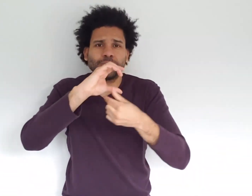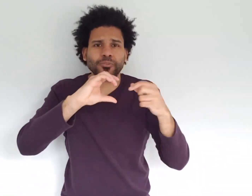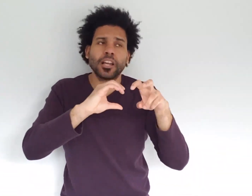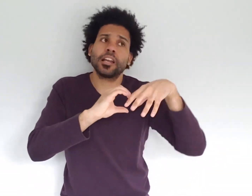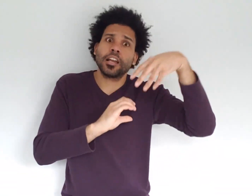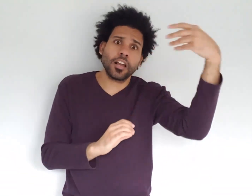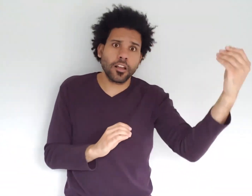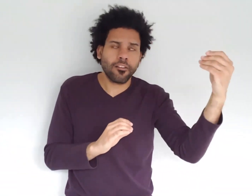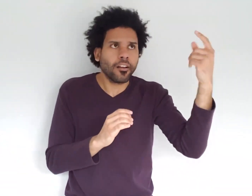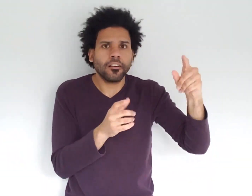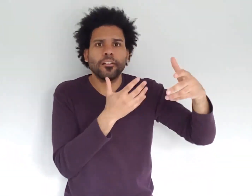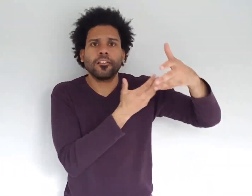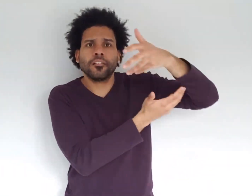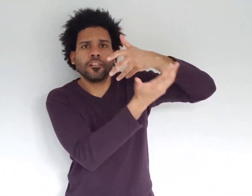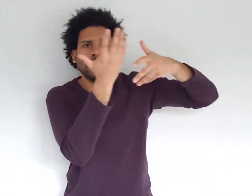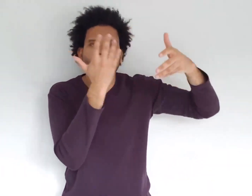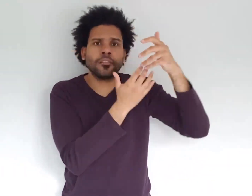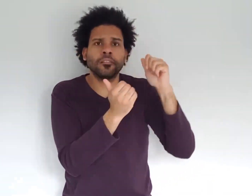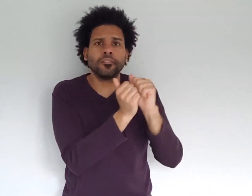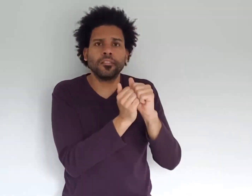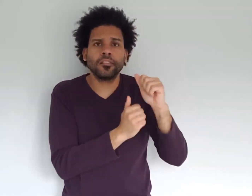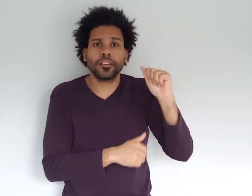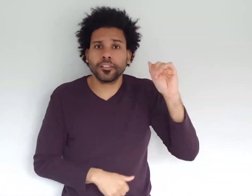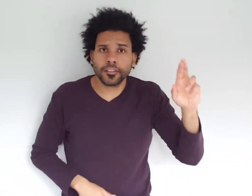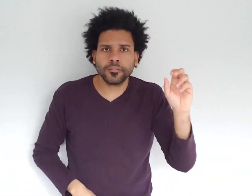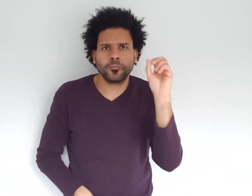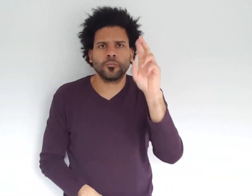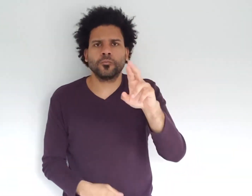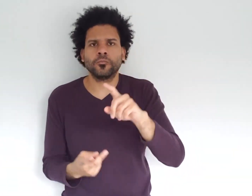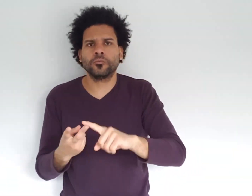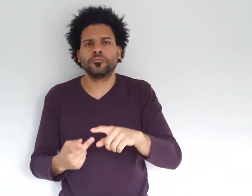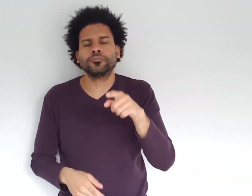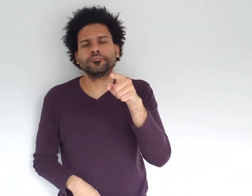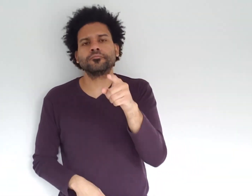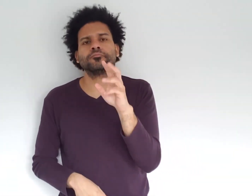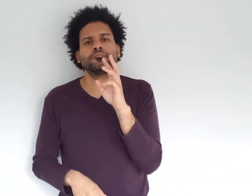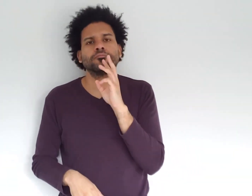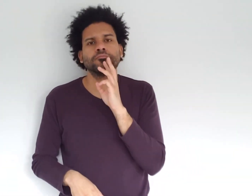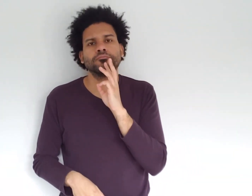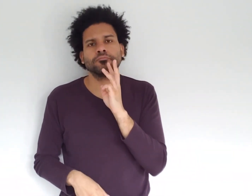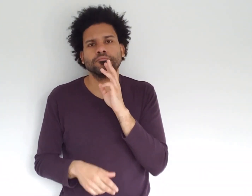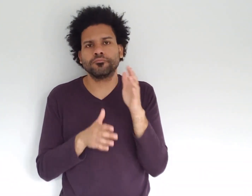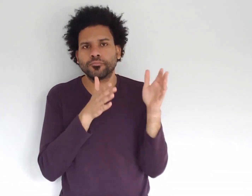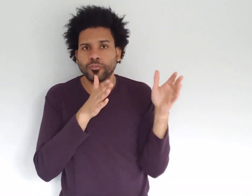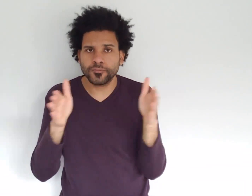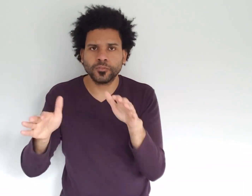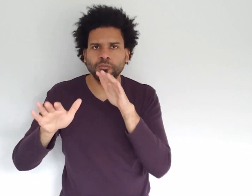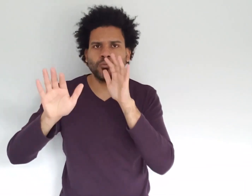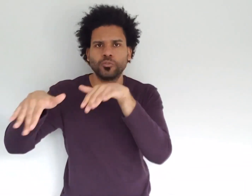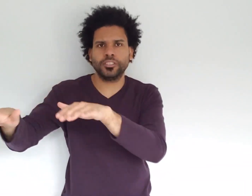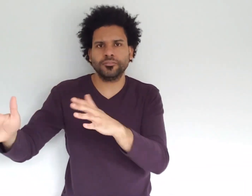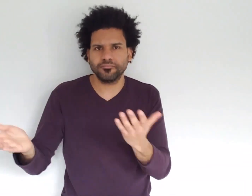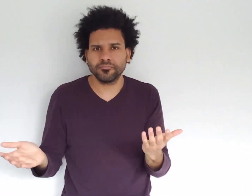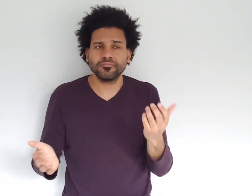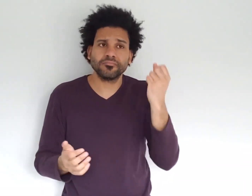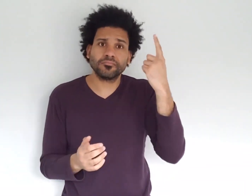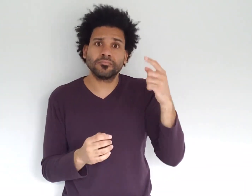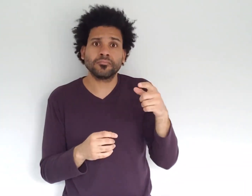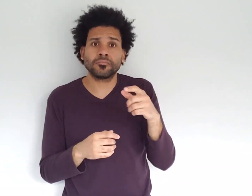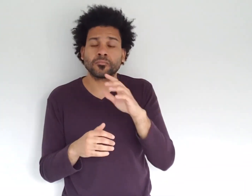Once the molten elements are out of the crust, they reacted with external environments like air and water (i.e. rivers and oceans).